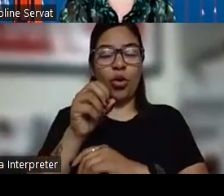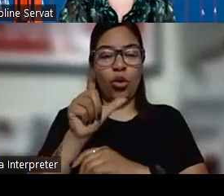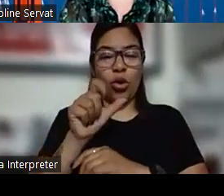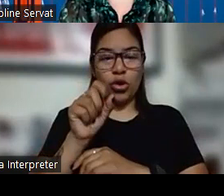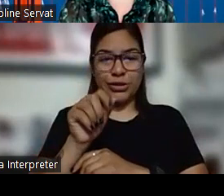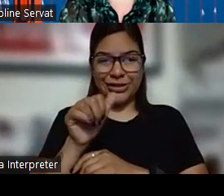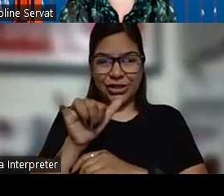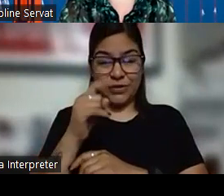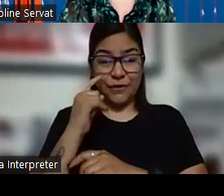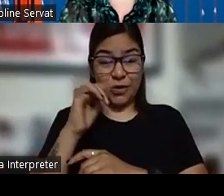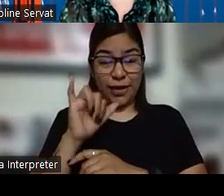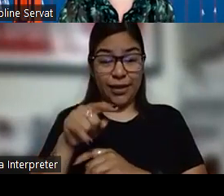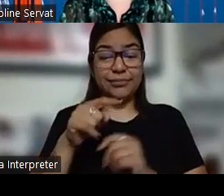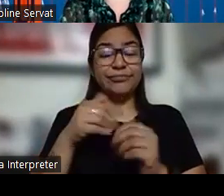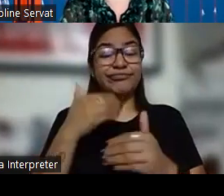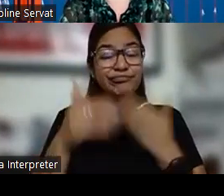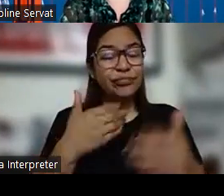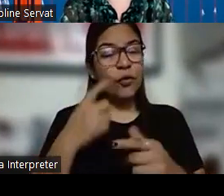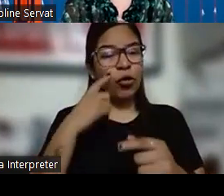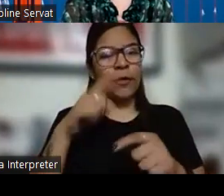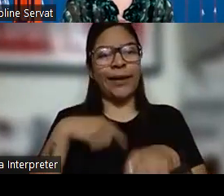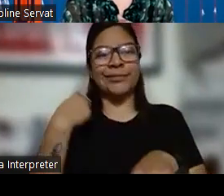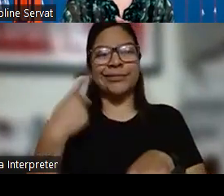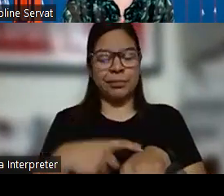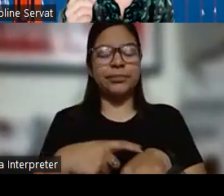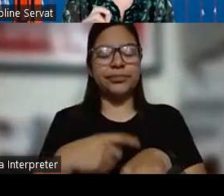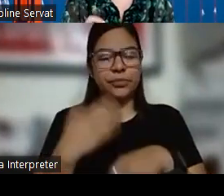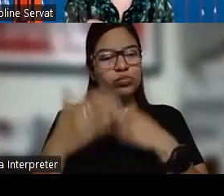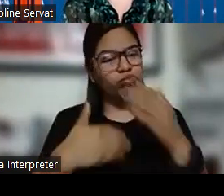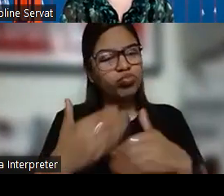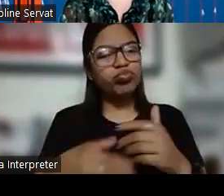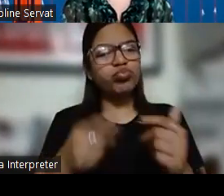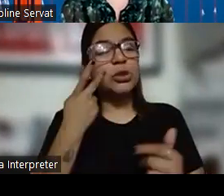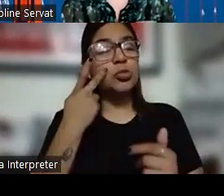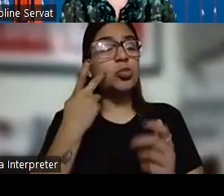calculate those metrics consistently over time um so some of those pieces would involve moving